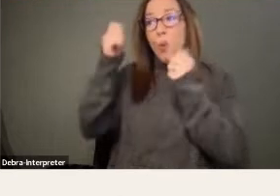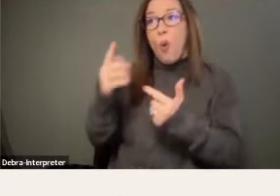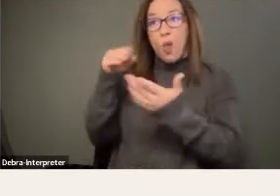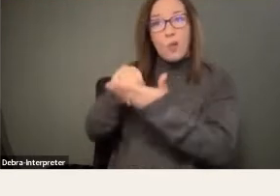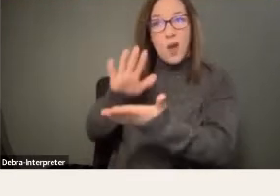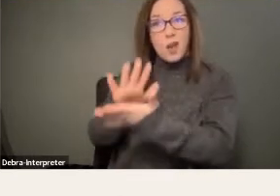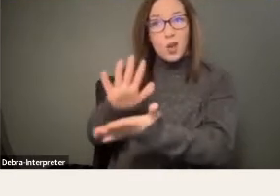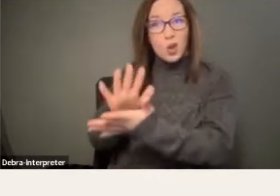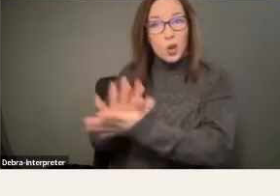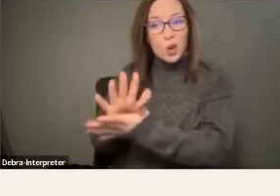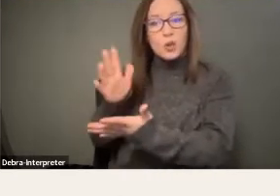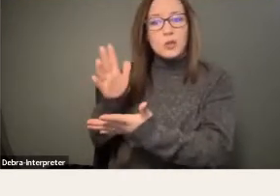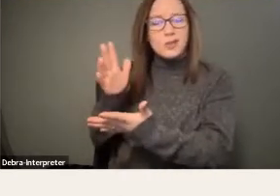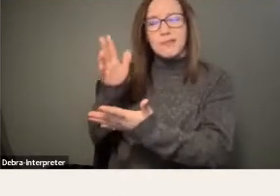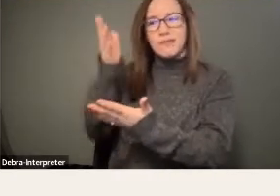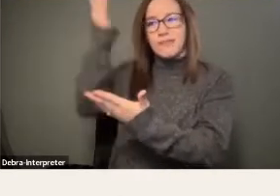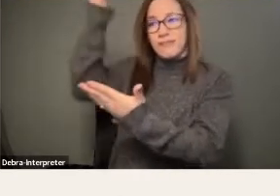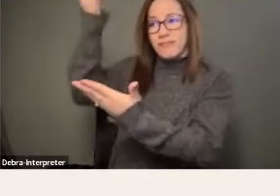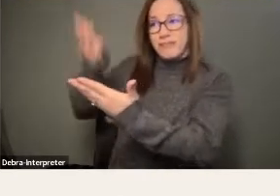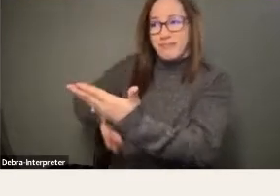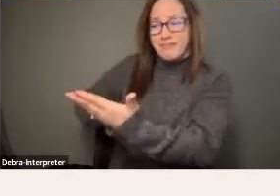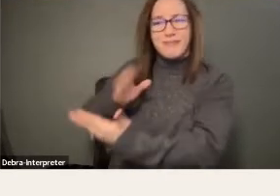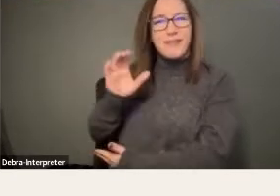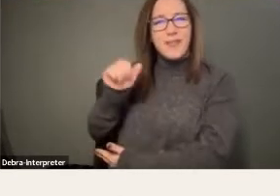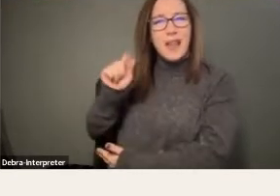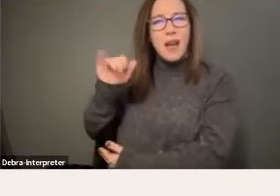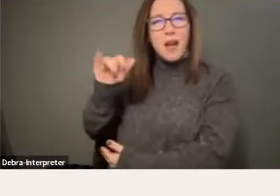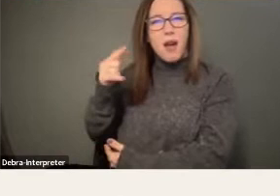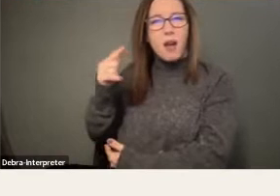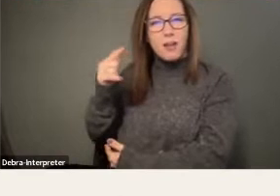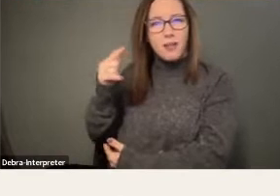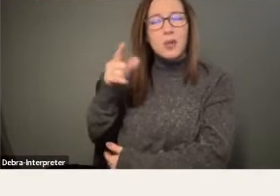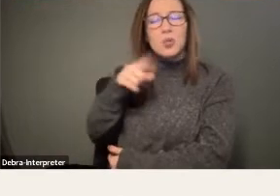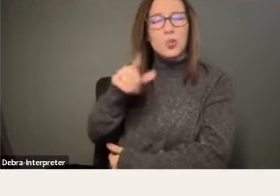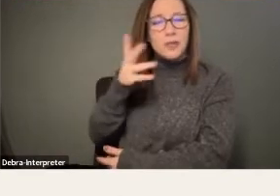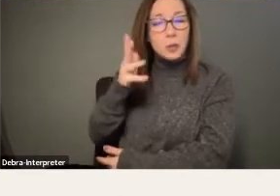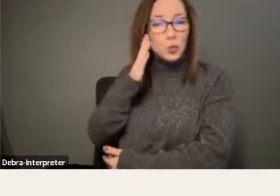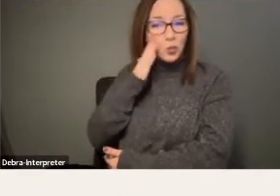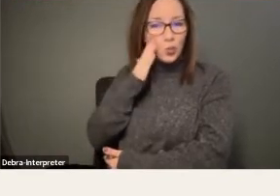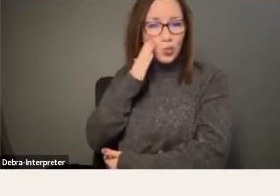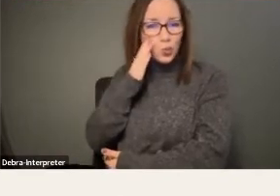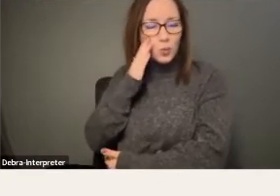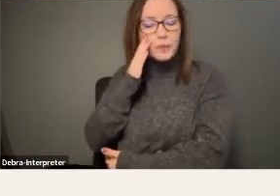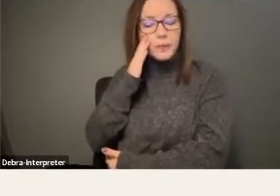Part of what the AGRICOLA is share all the records for the material in our collection. And we call that